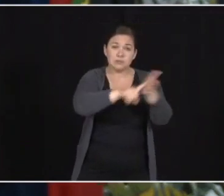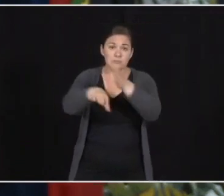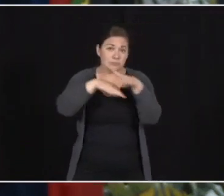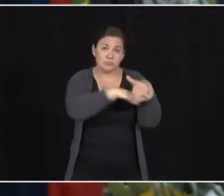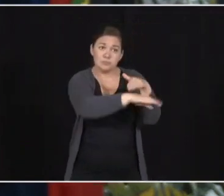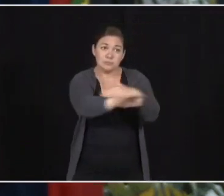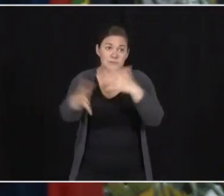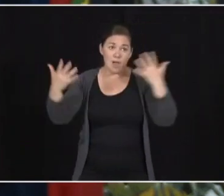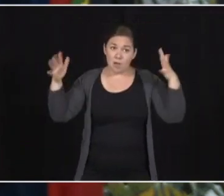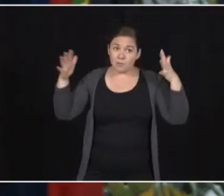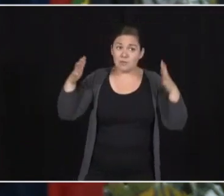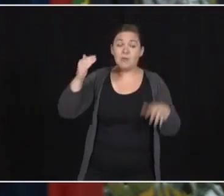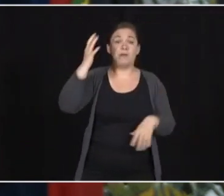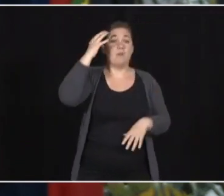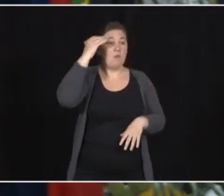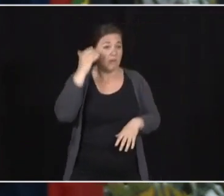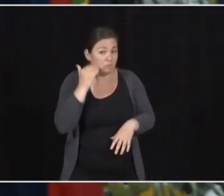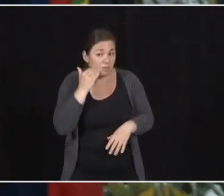and Ontario health, the Ministry of health,